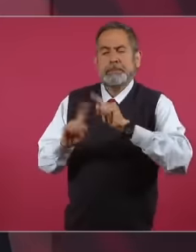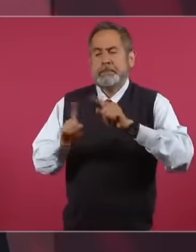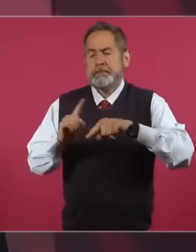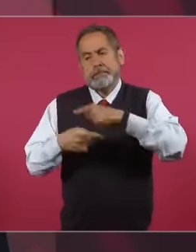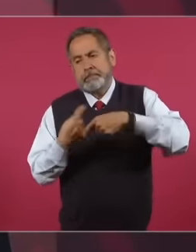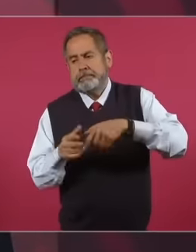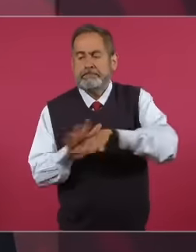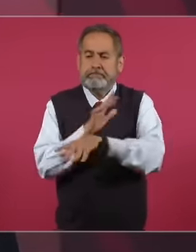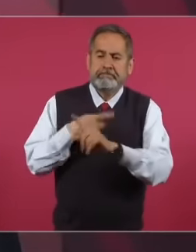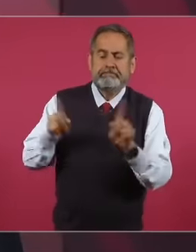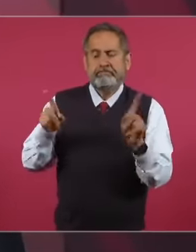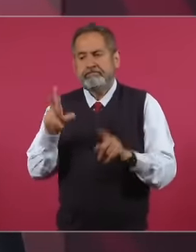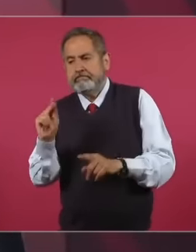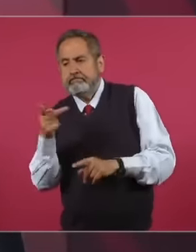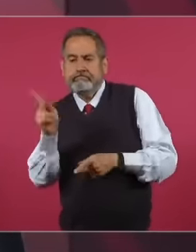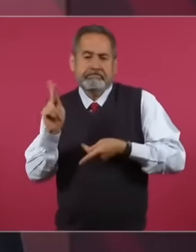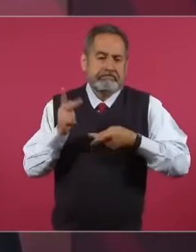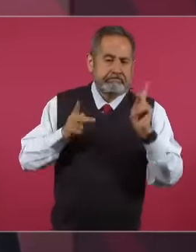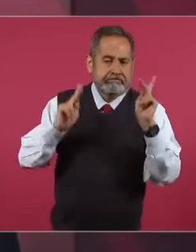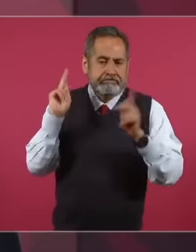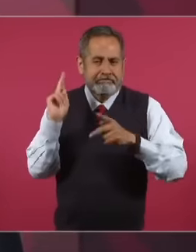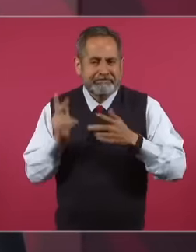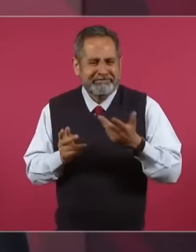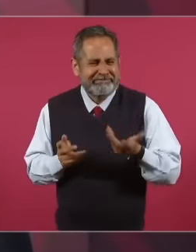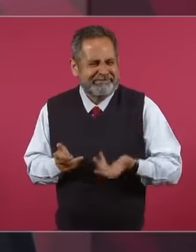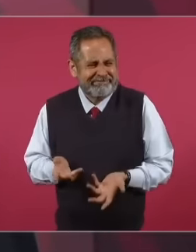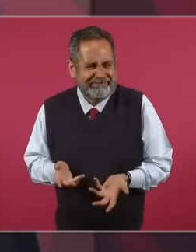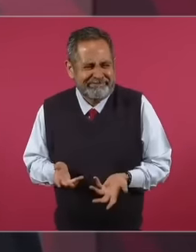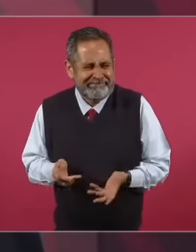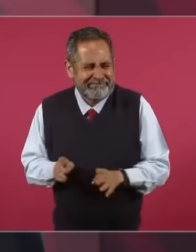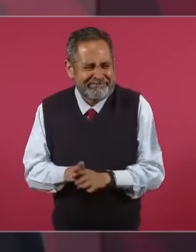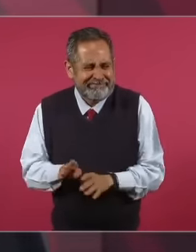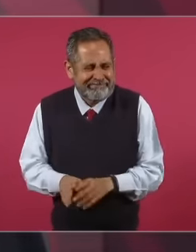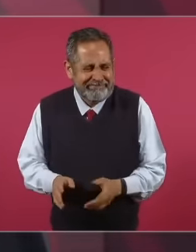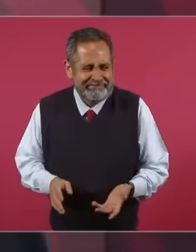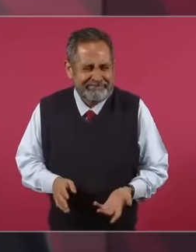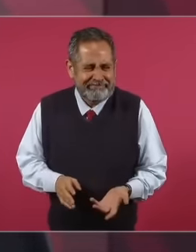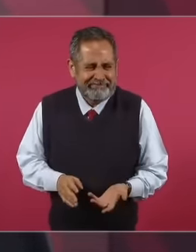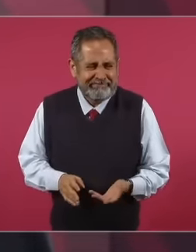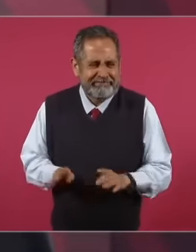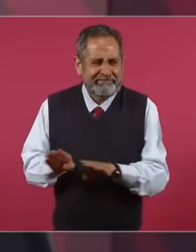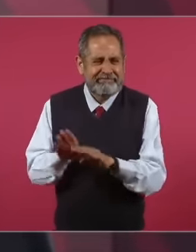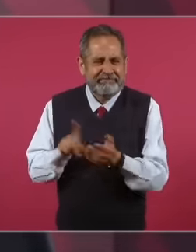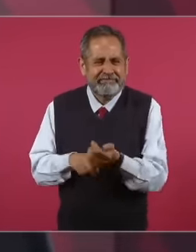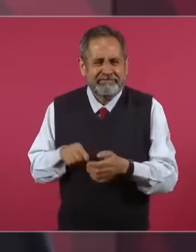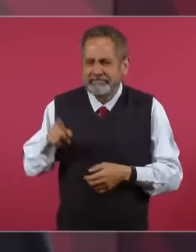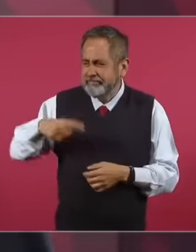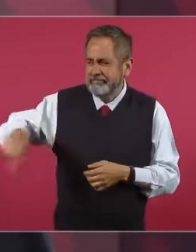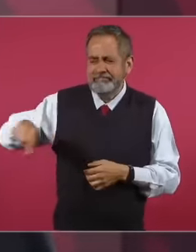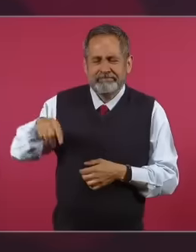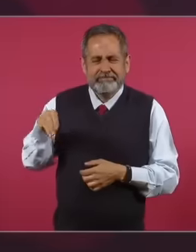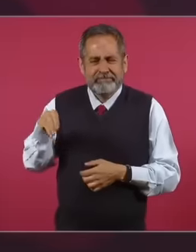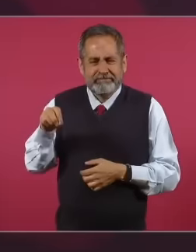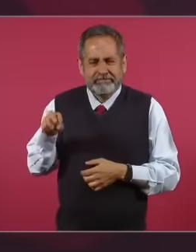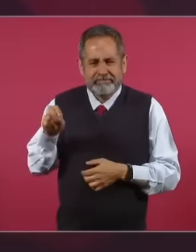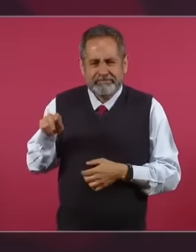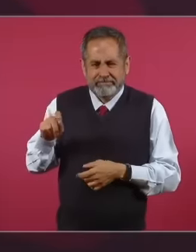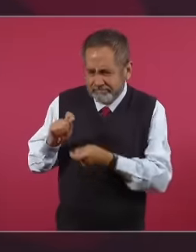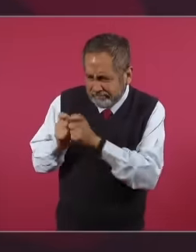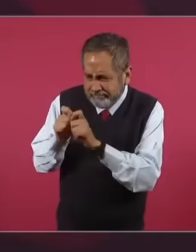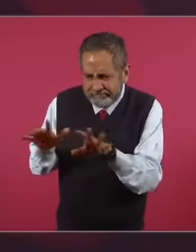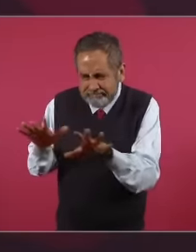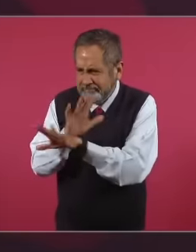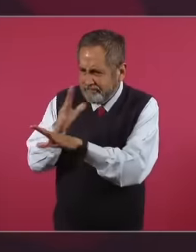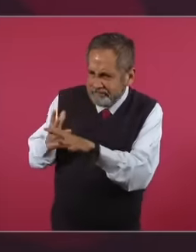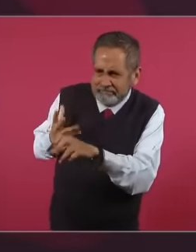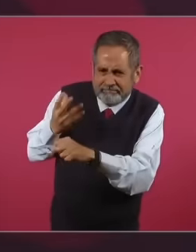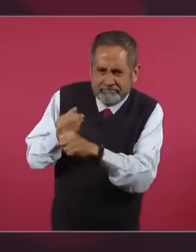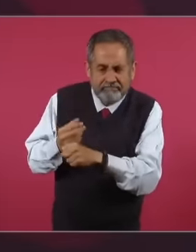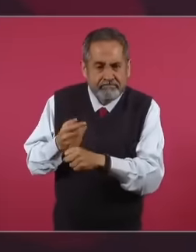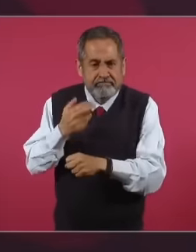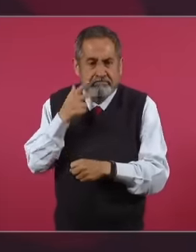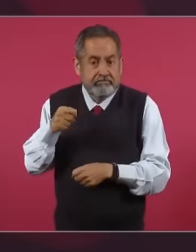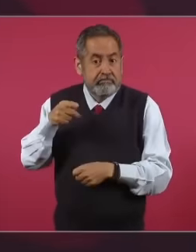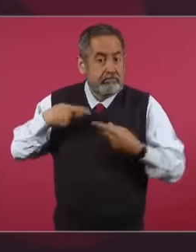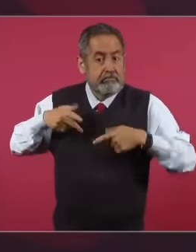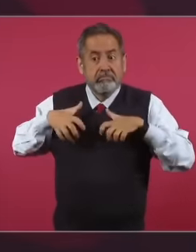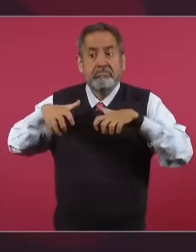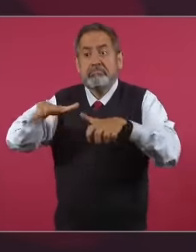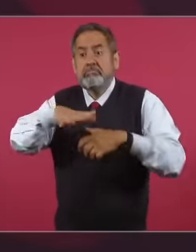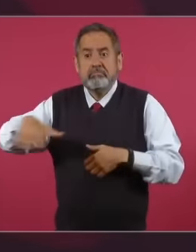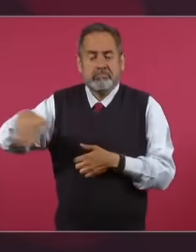transformation movement, because the people decided it that way, is going to have